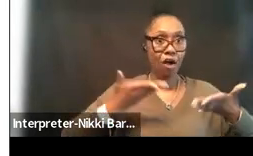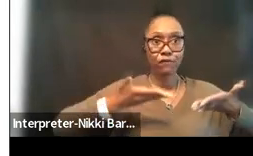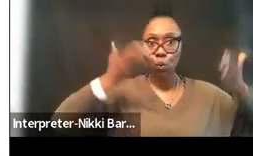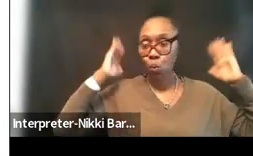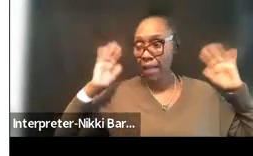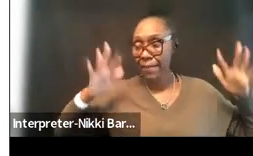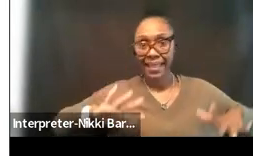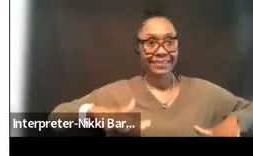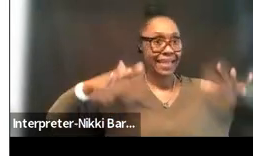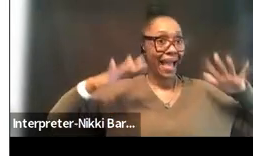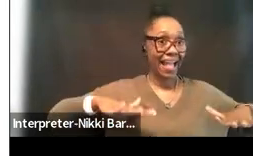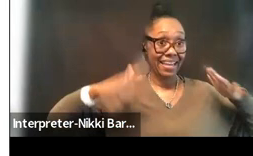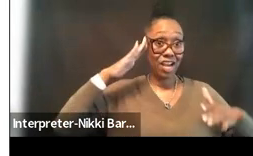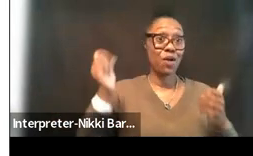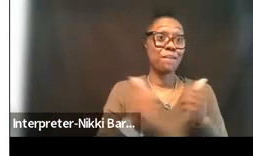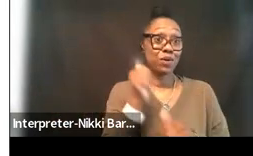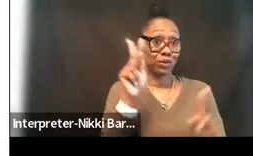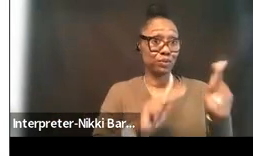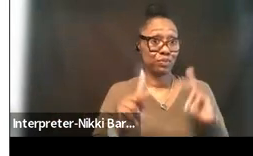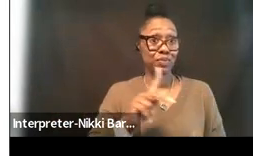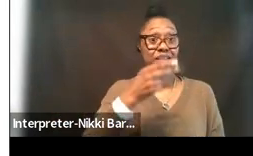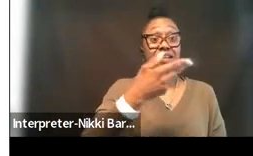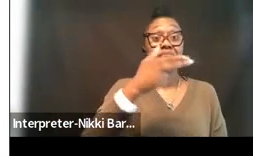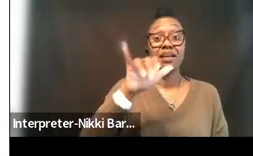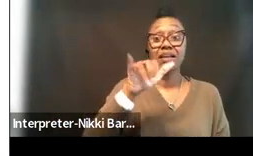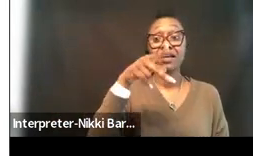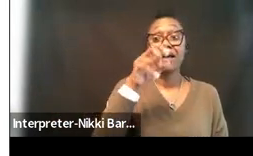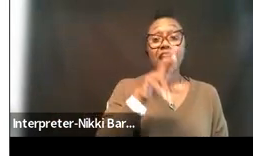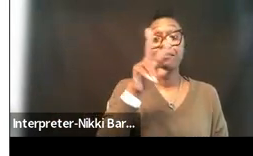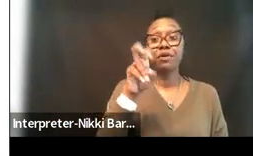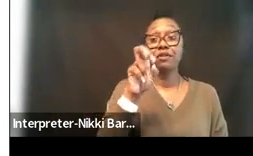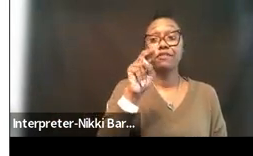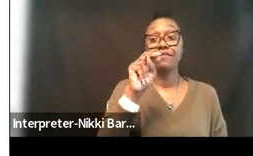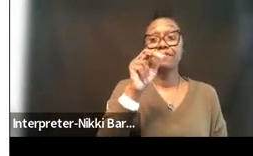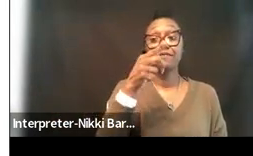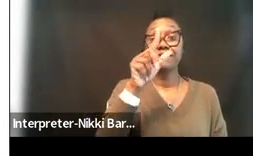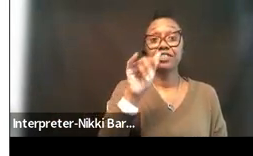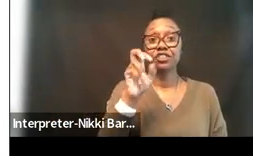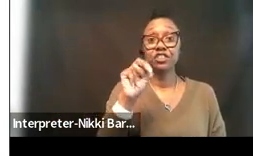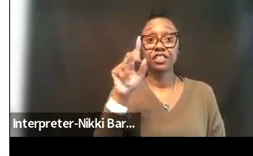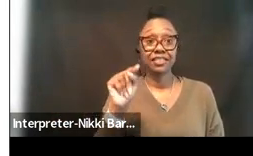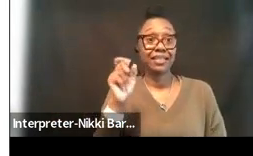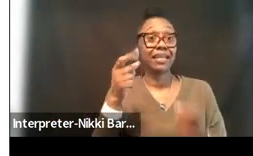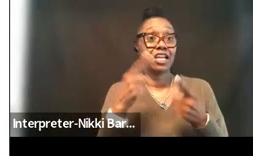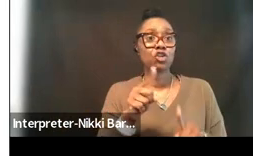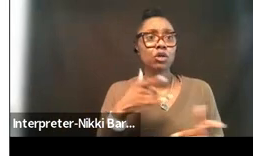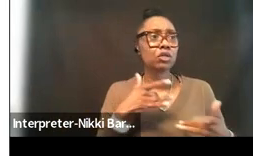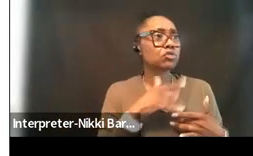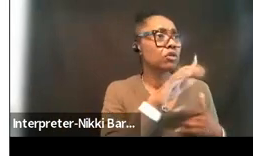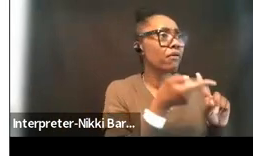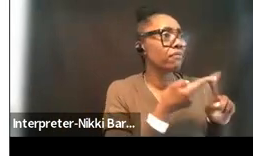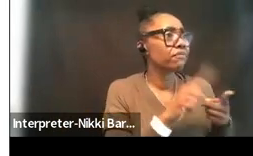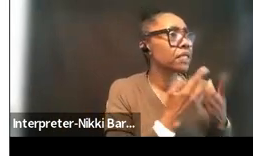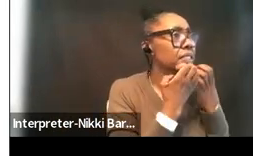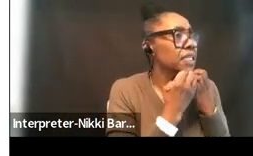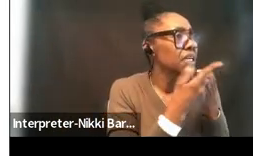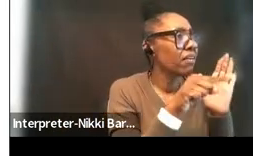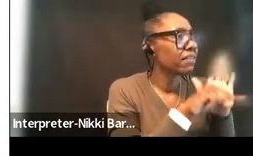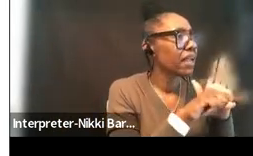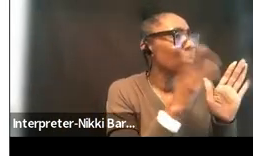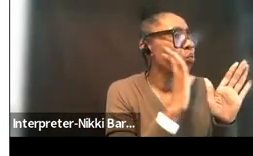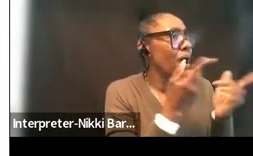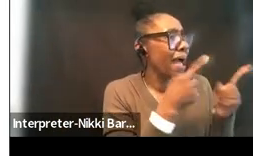I'm sure most people here have heard of that hyper vigilance that can occur where you're very concerned of your friends and loved ones that something negative is going to happen to that.